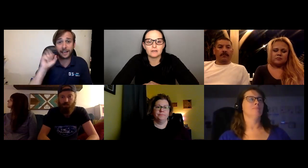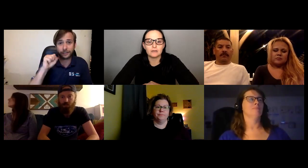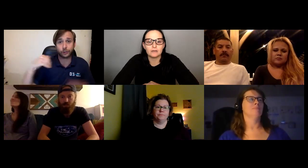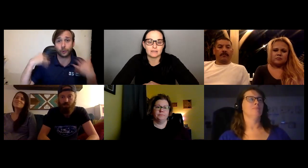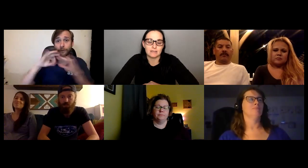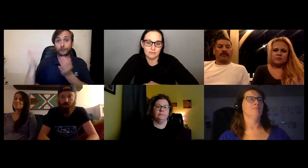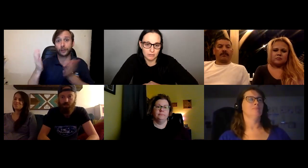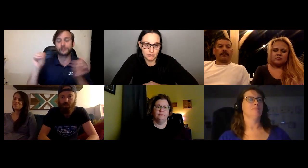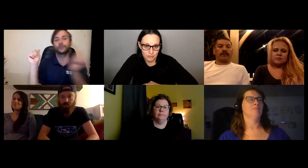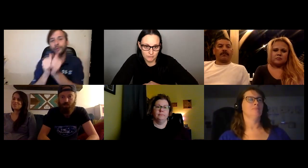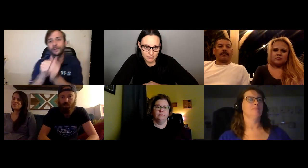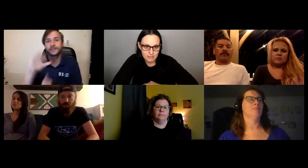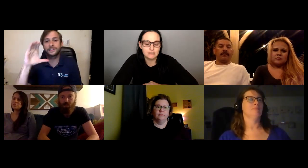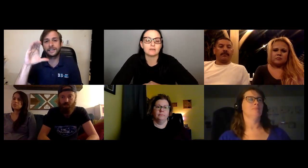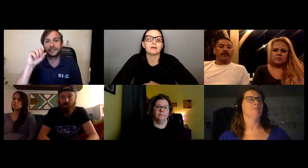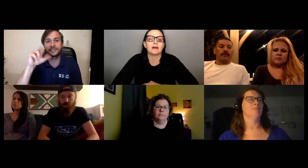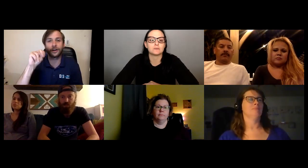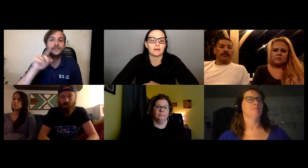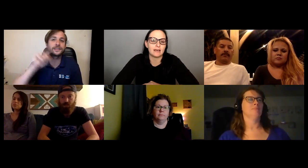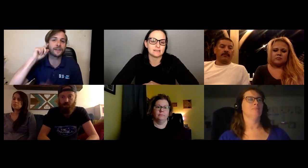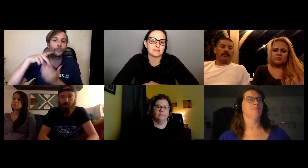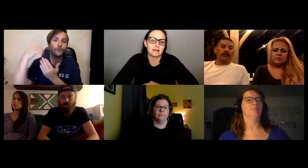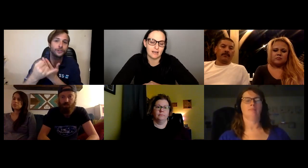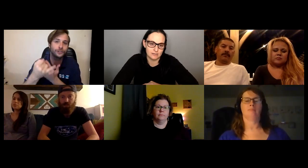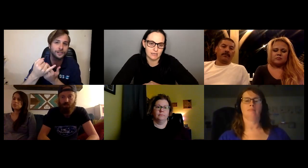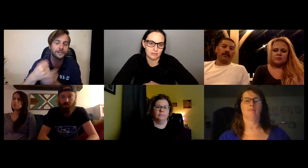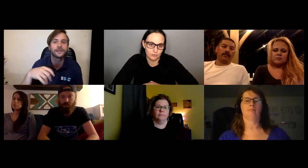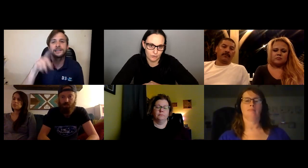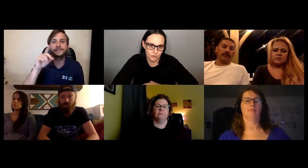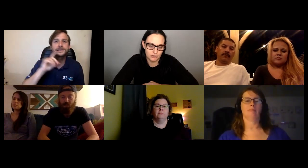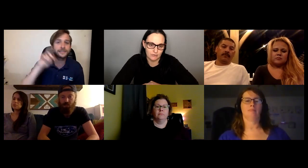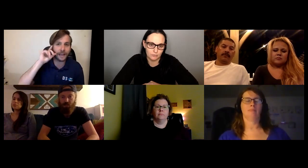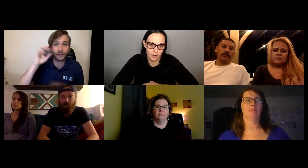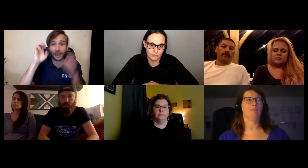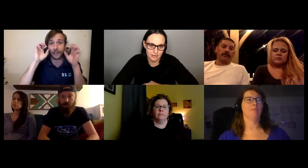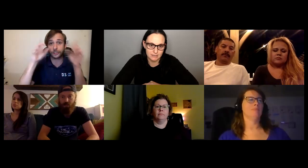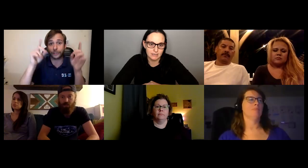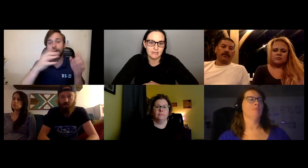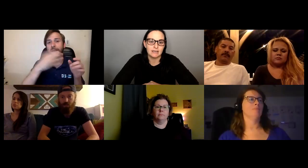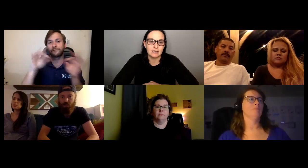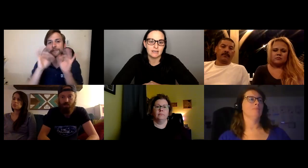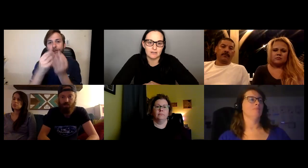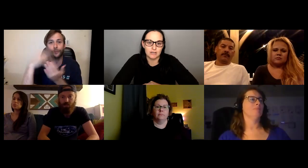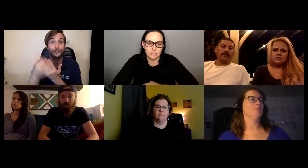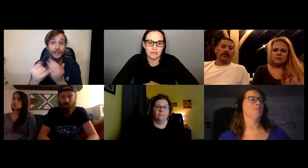with deaf community services as well as cal state northridge deaf project the deaf